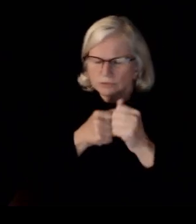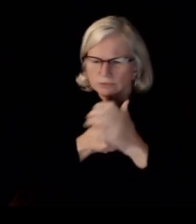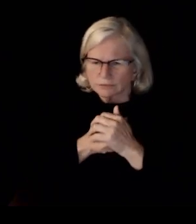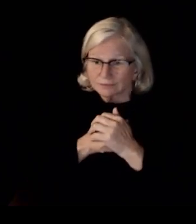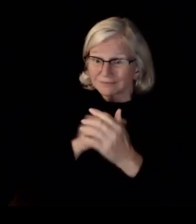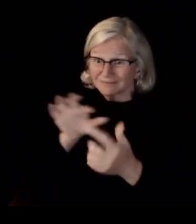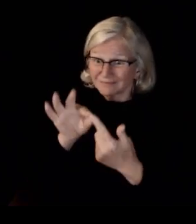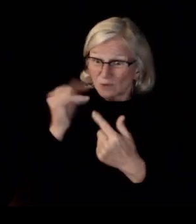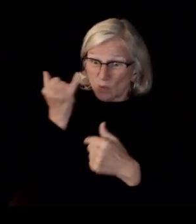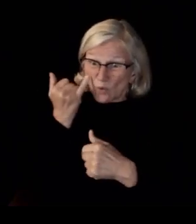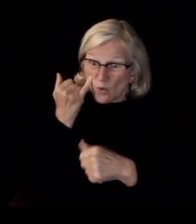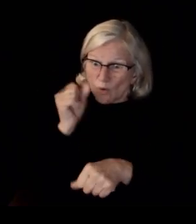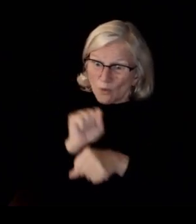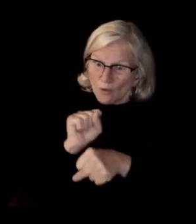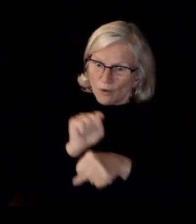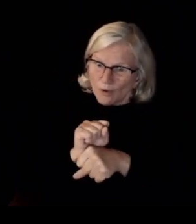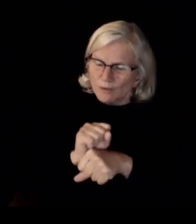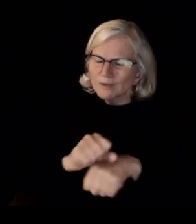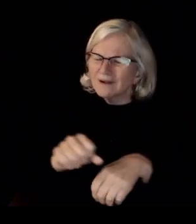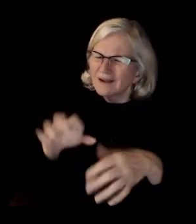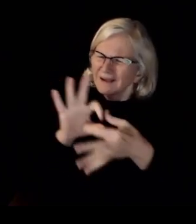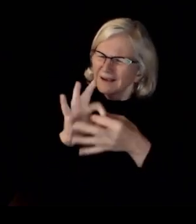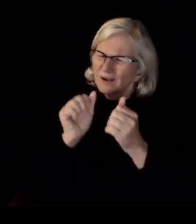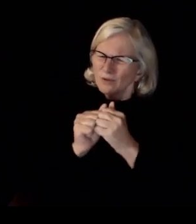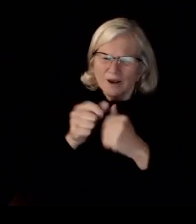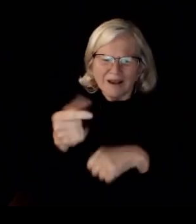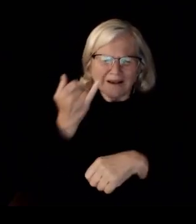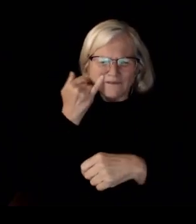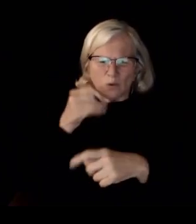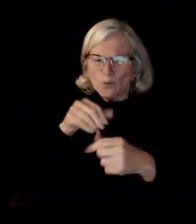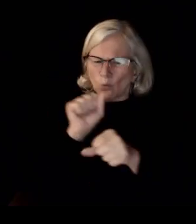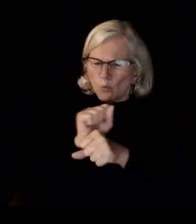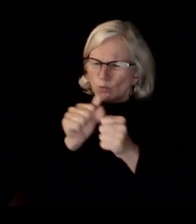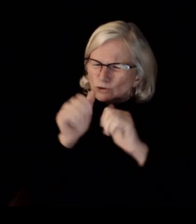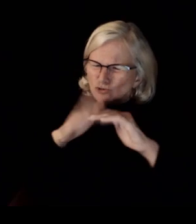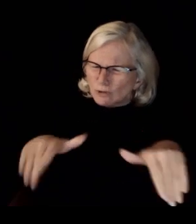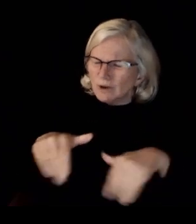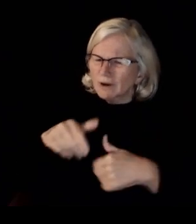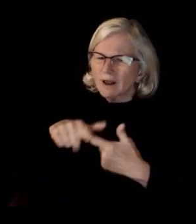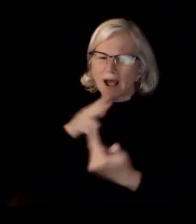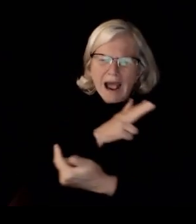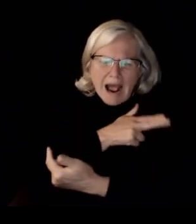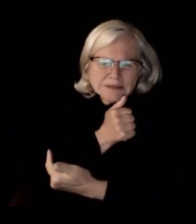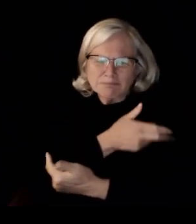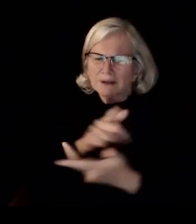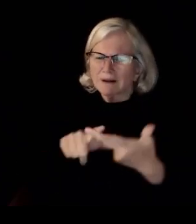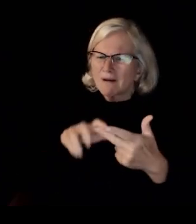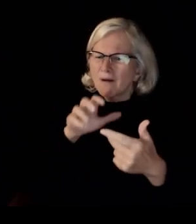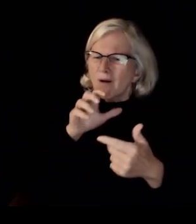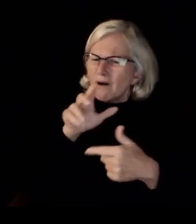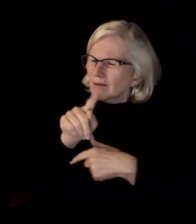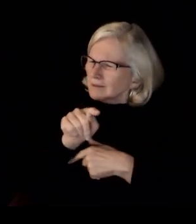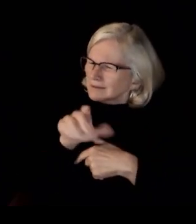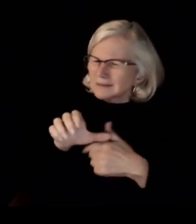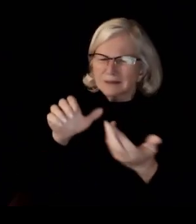facility. Really any workplace likely has individuals who are vulnerable. So just keep